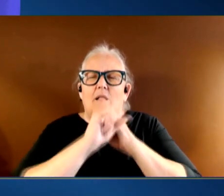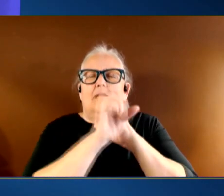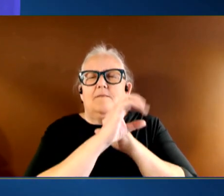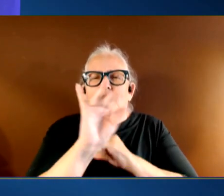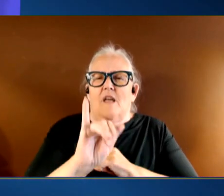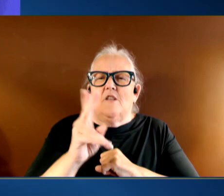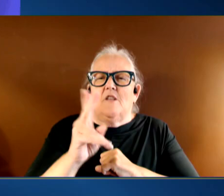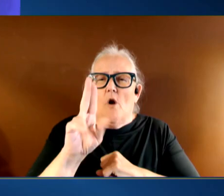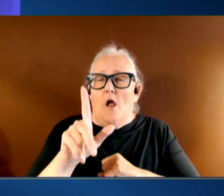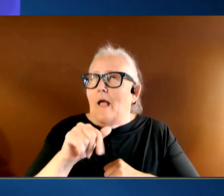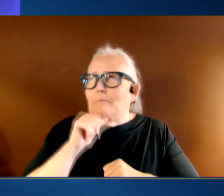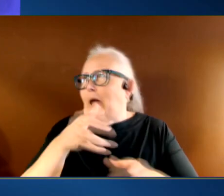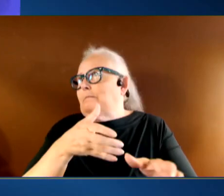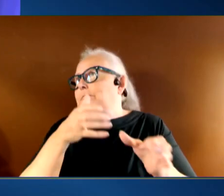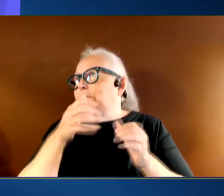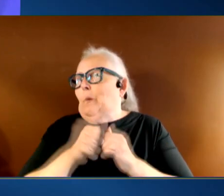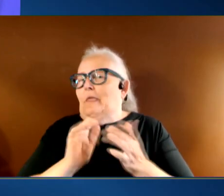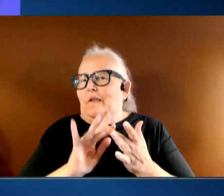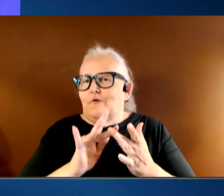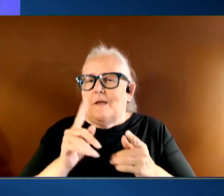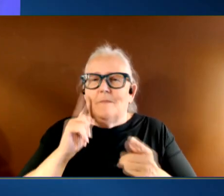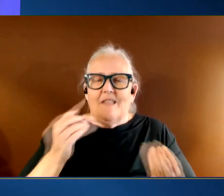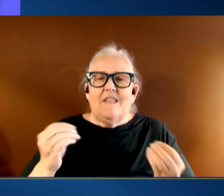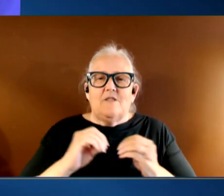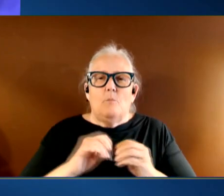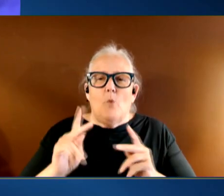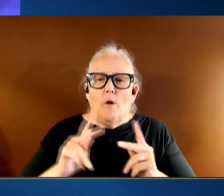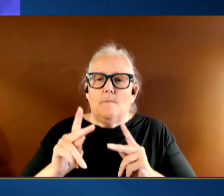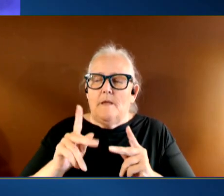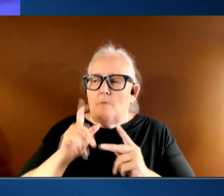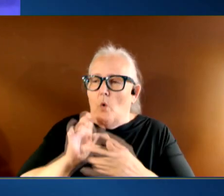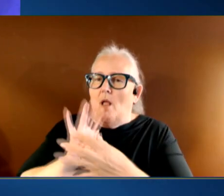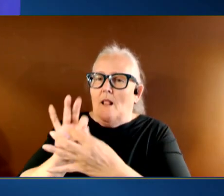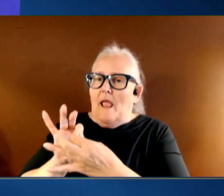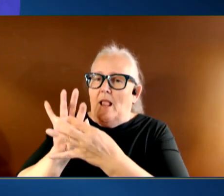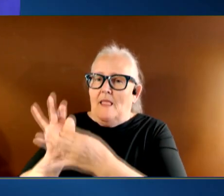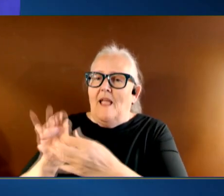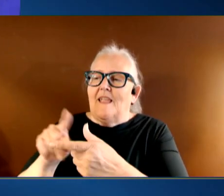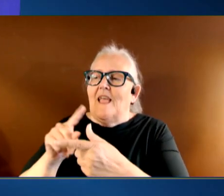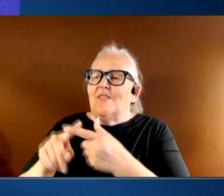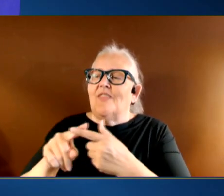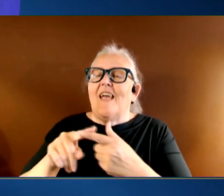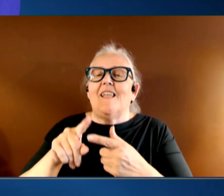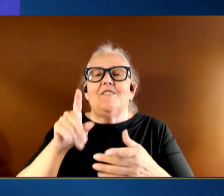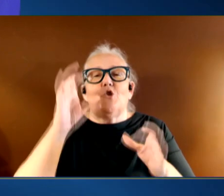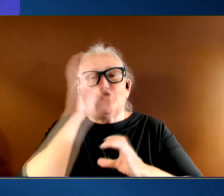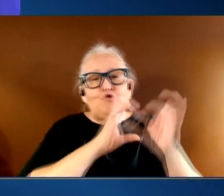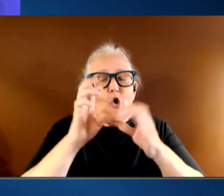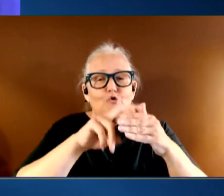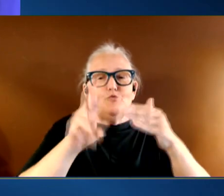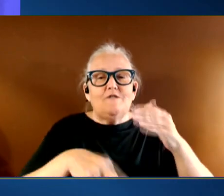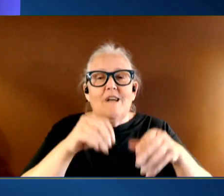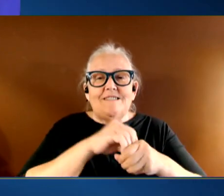think the more people that like access it, the higher at the top it'll be the Google list. So,